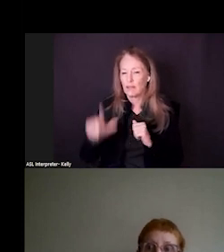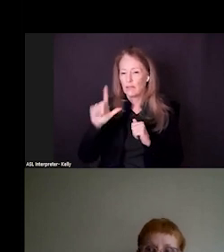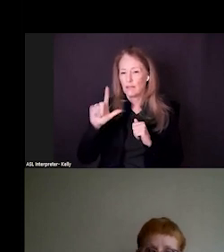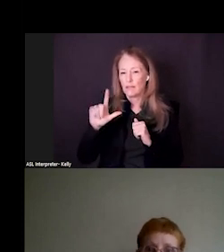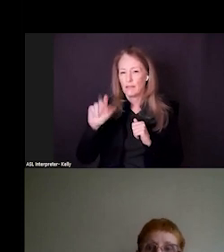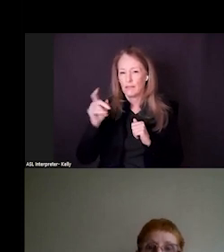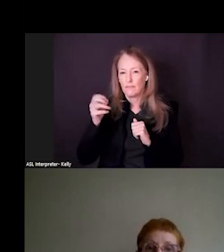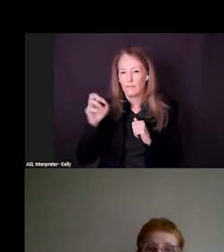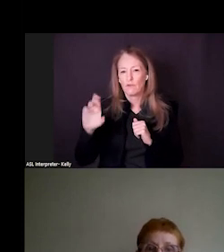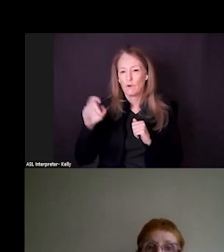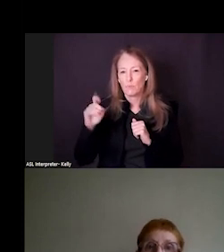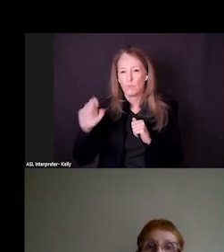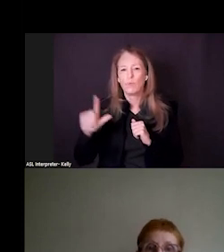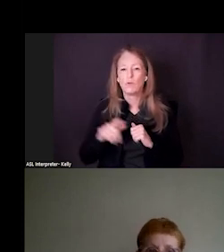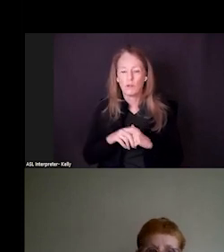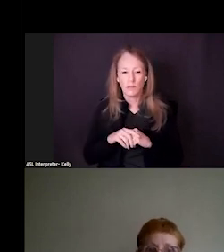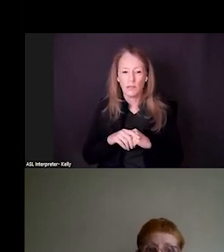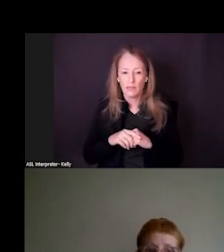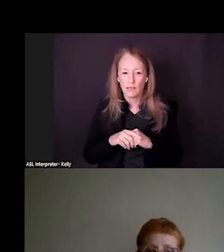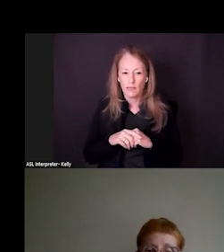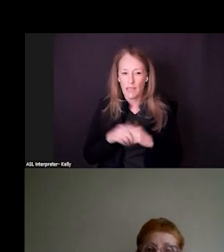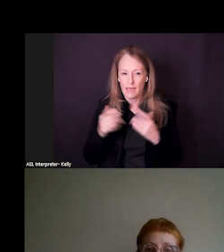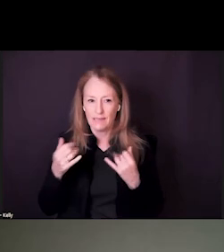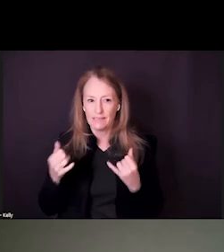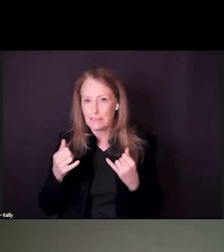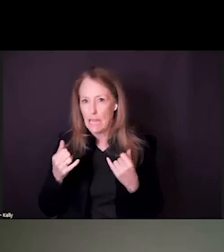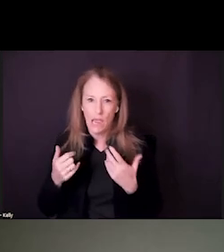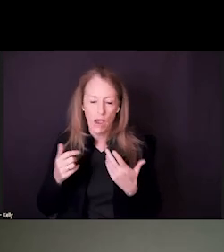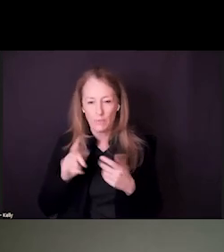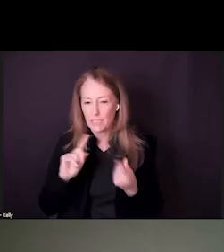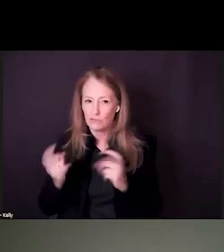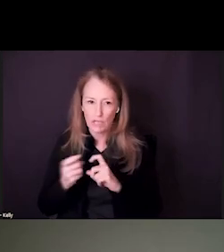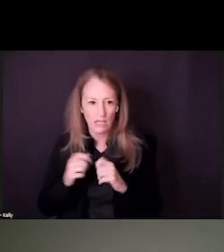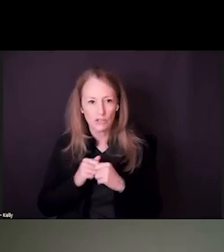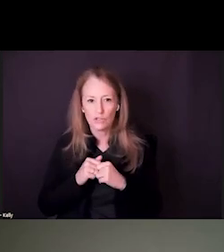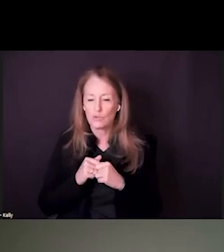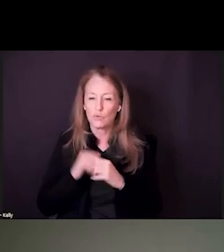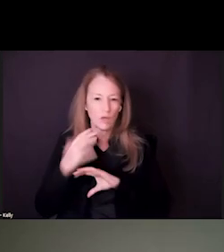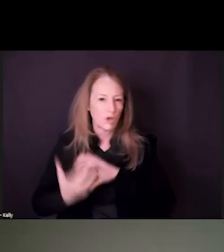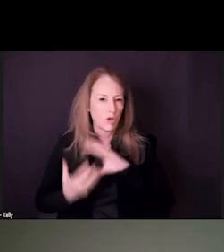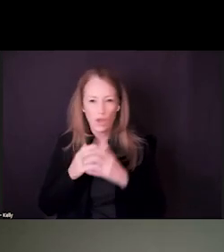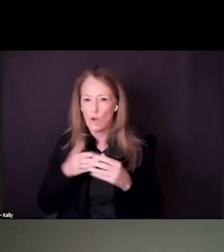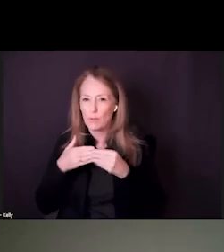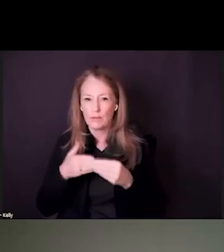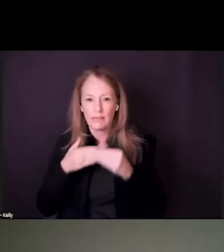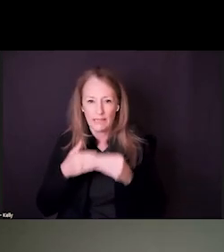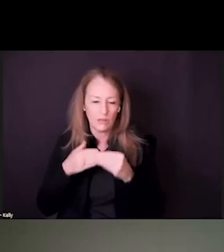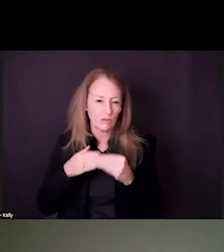OF WHAT IS NOW REPHRASED THE GLOBAL LEADERSHIP EXCHANGE THAT WILL BE IN THE NETHERLANDS.